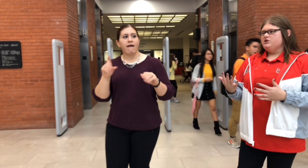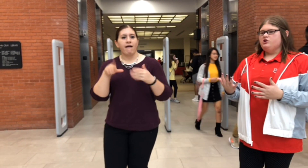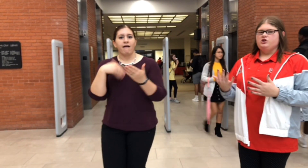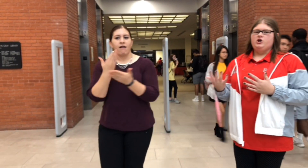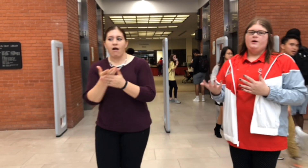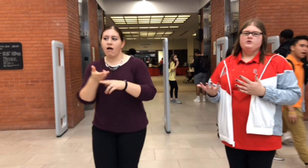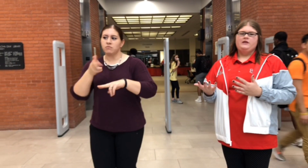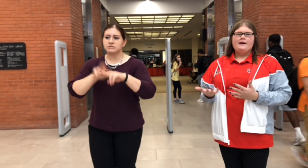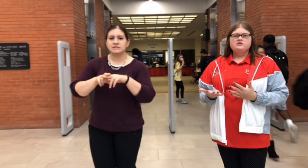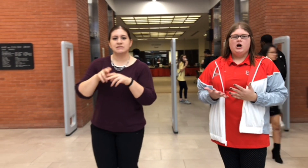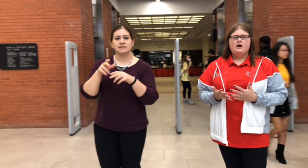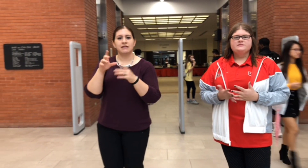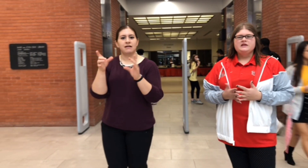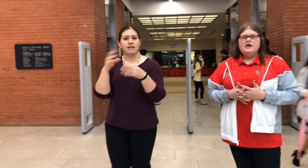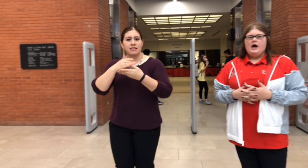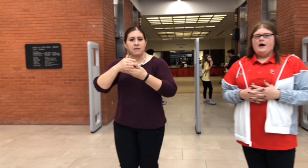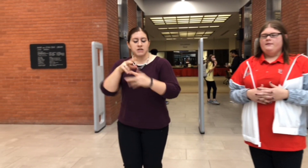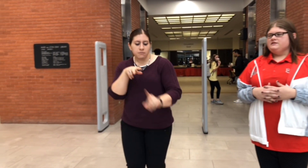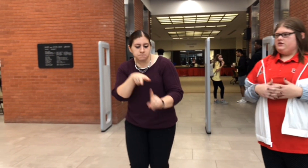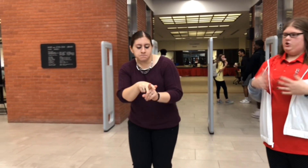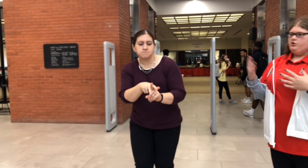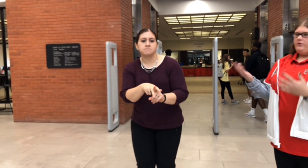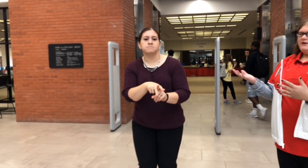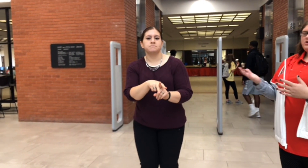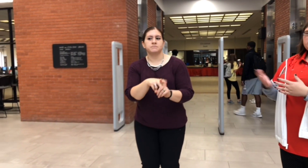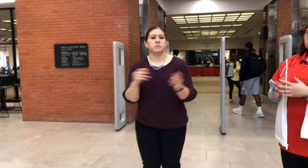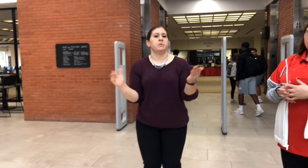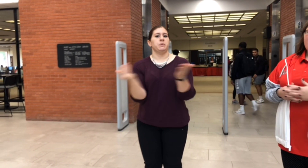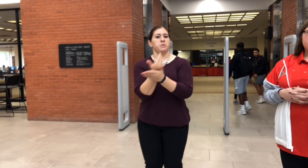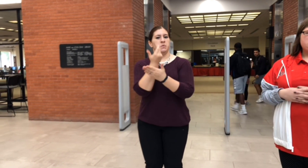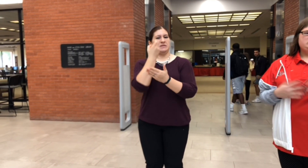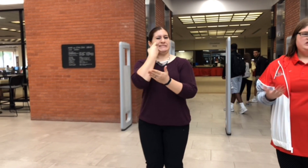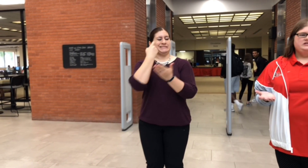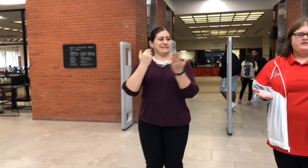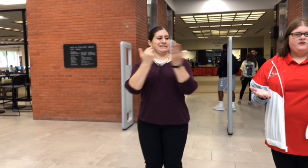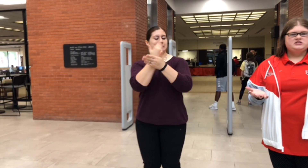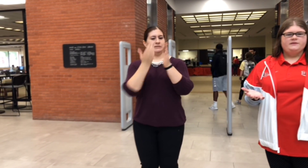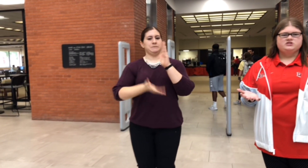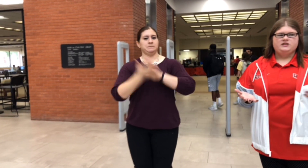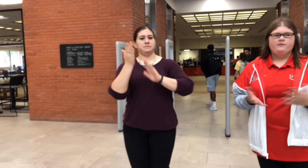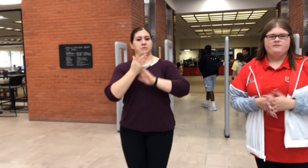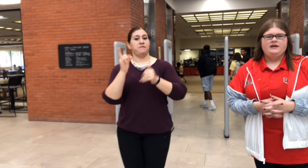where you can hook up your laptop. It's a brand new lounges this is the first semester that we've been